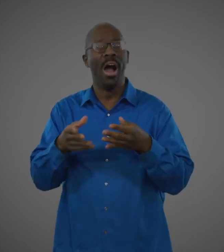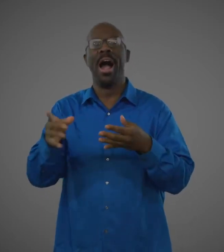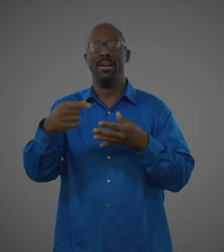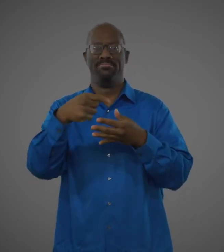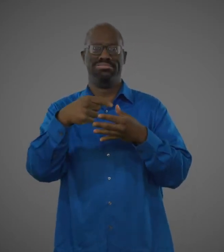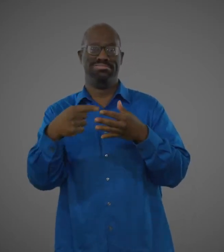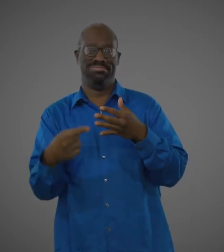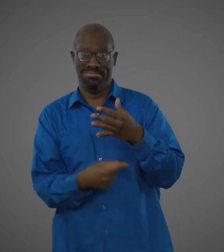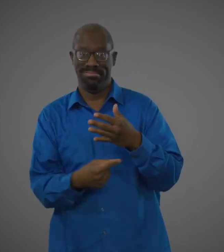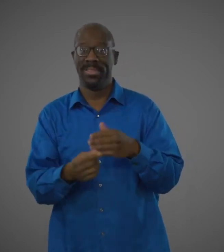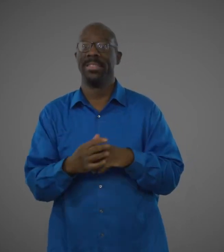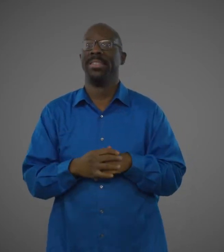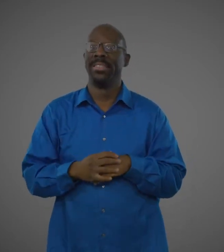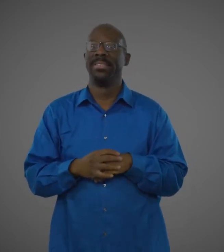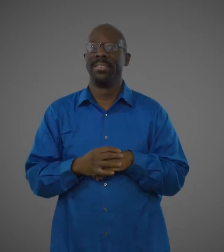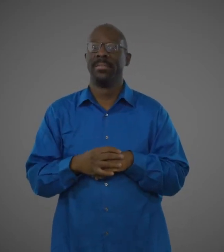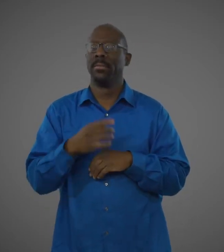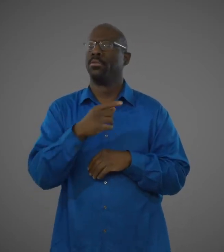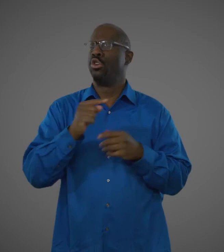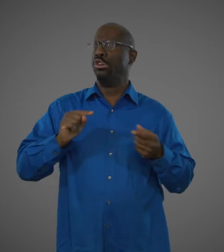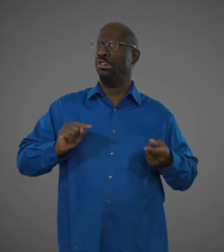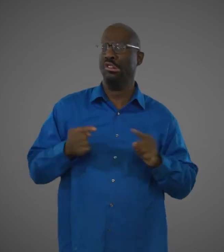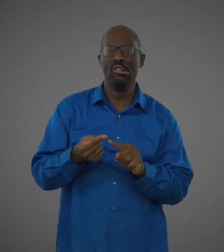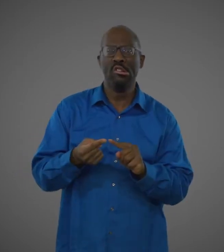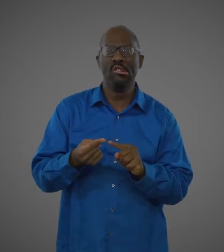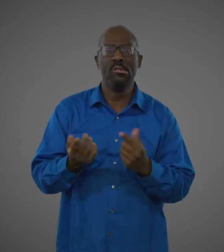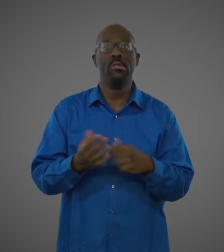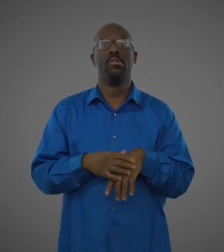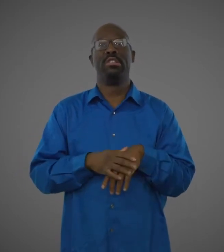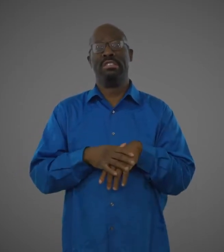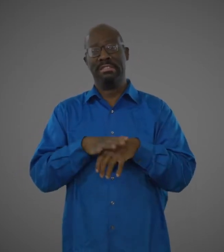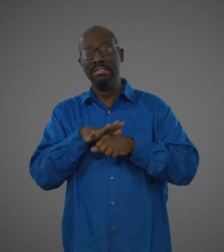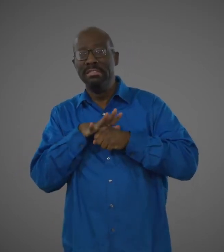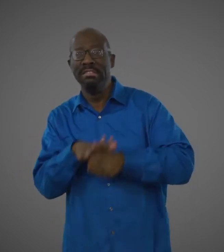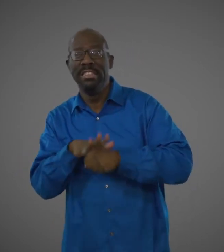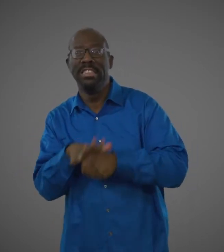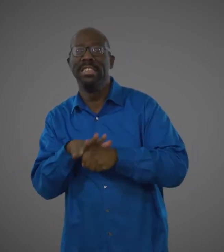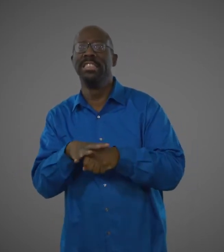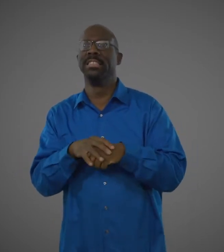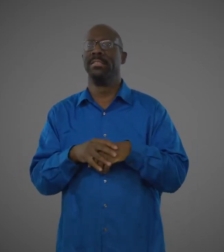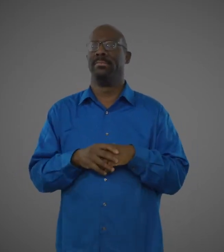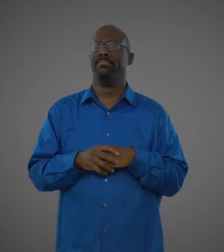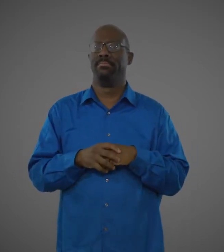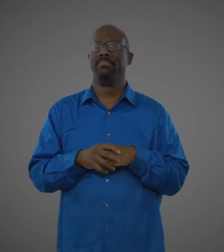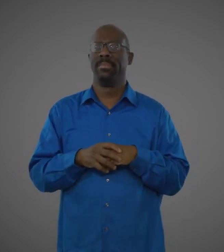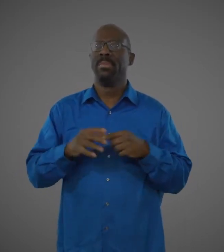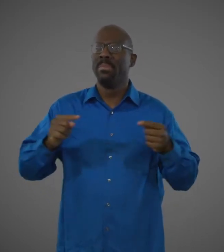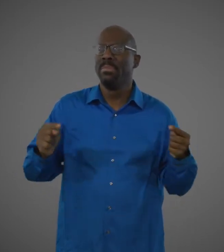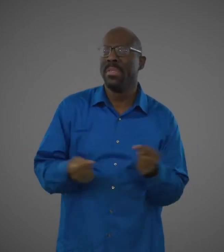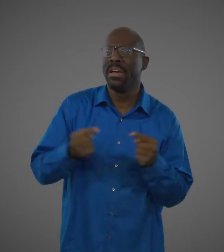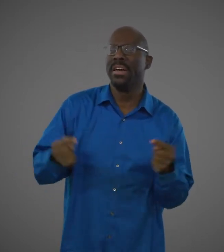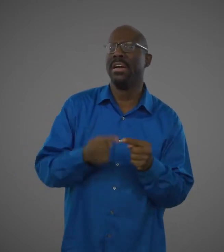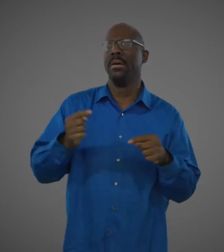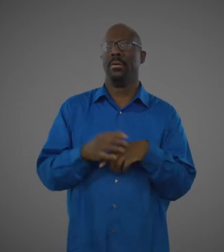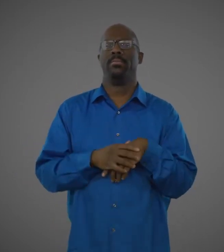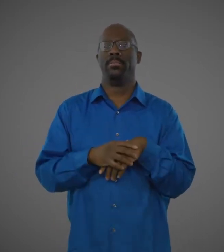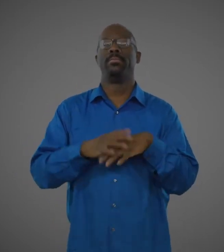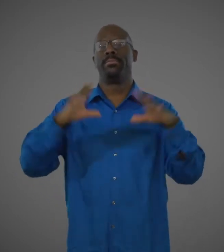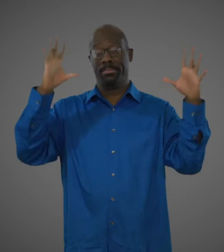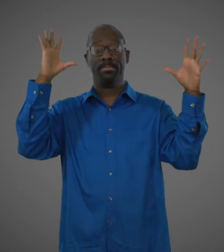This can occur for any of the following reasons: If you have been injured. If you are under stress. If you are in a lot of pain.